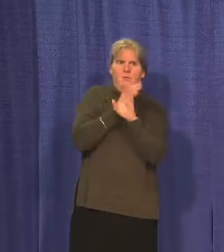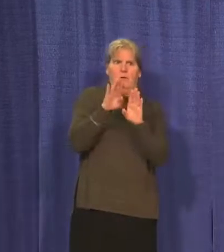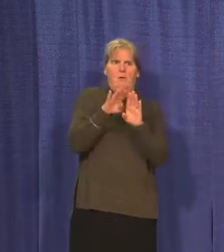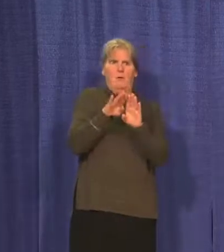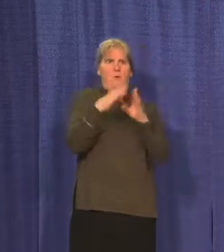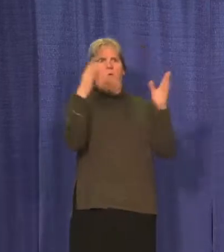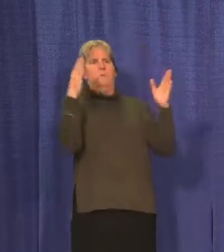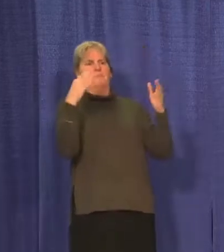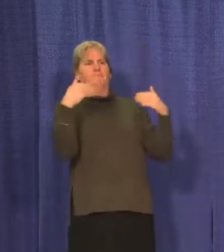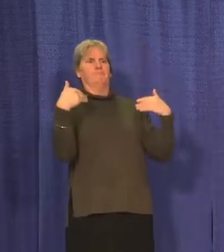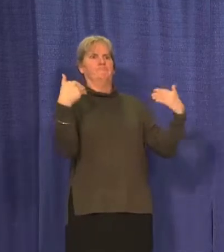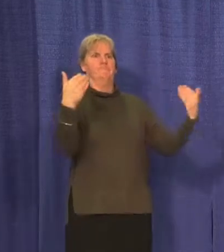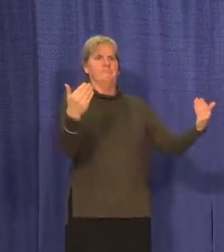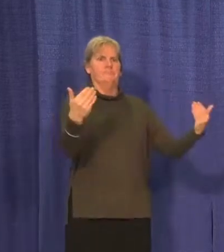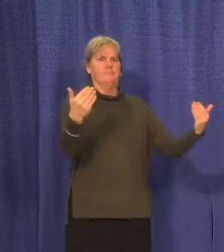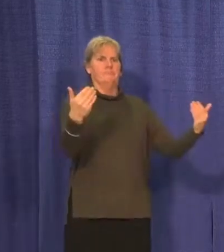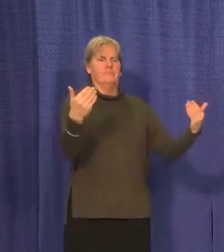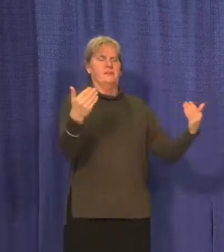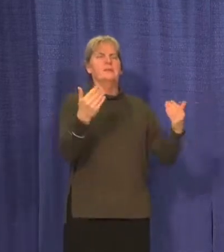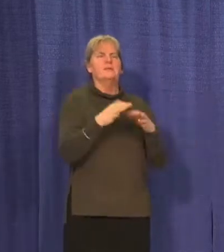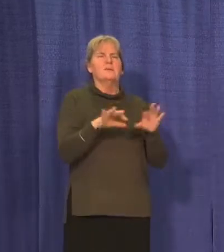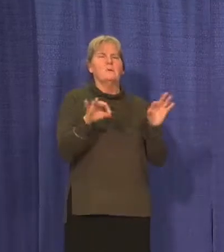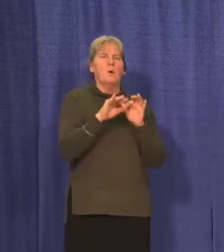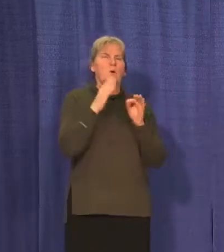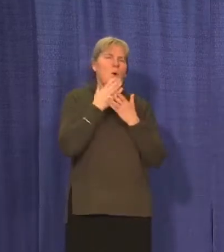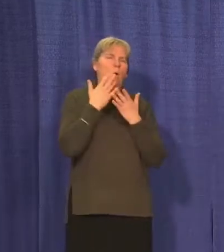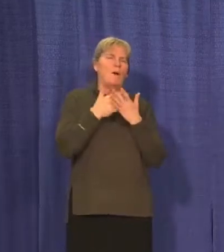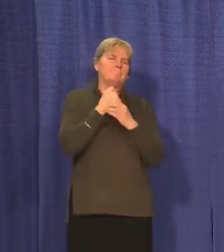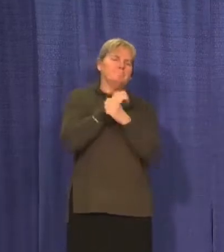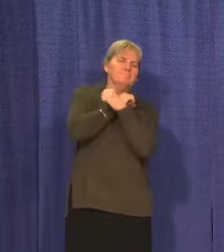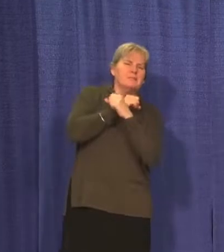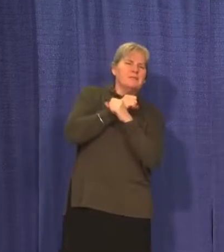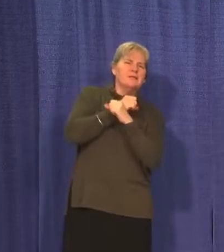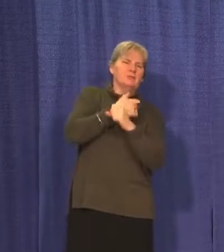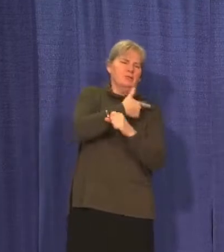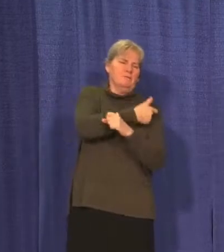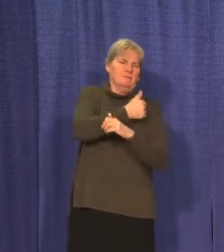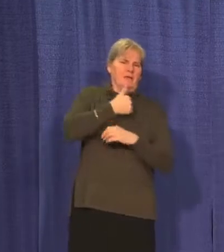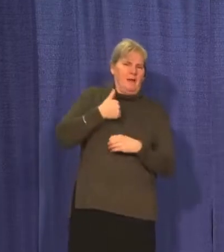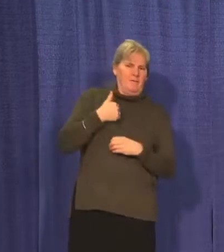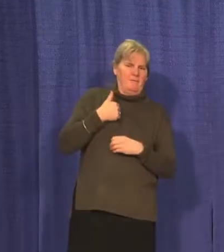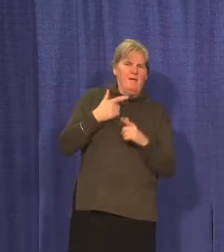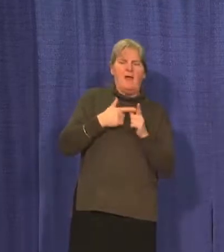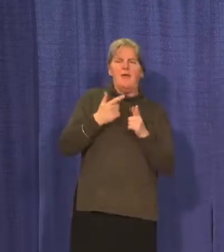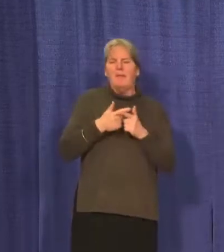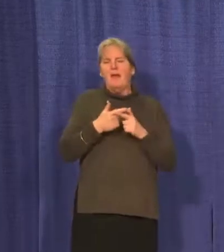get us to a much more comfortable level in terms of protection from COVID. Then we will be in a position to